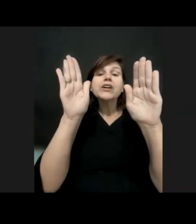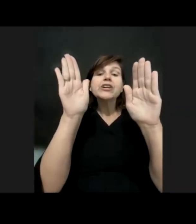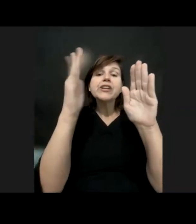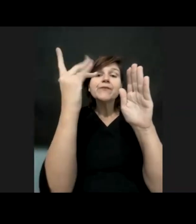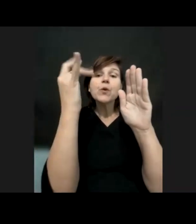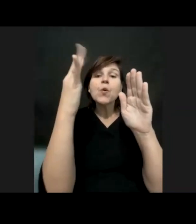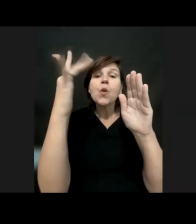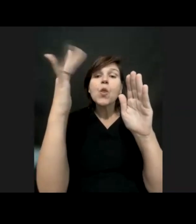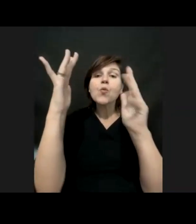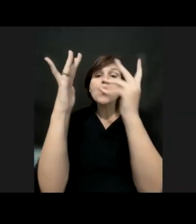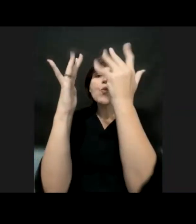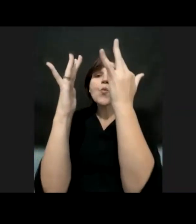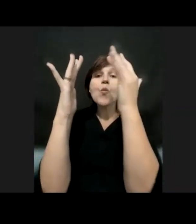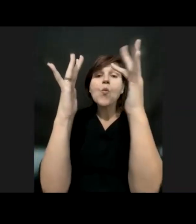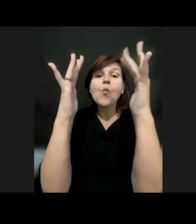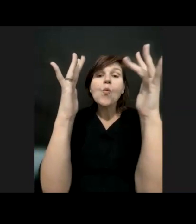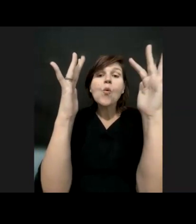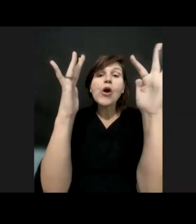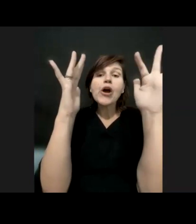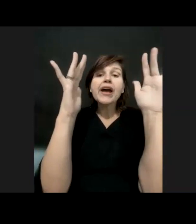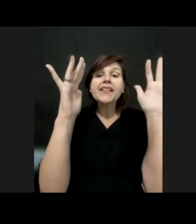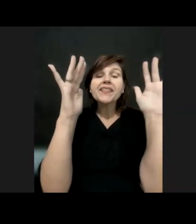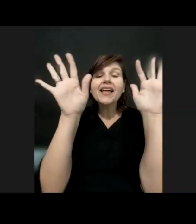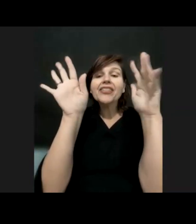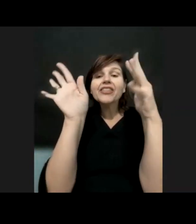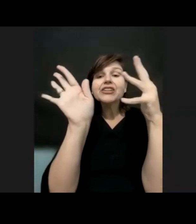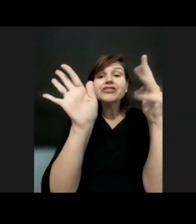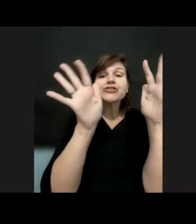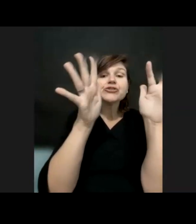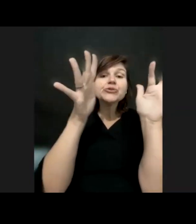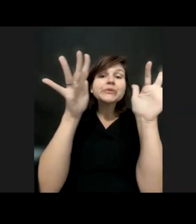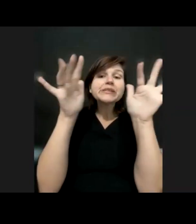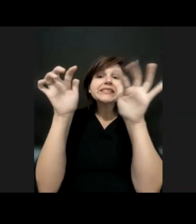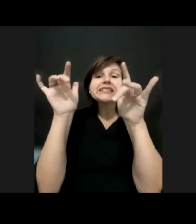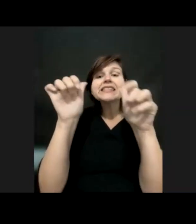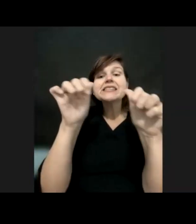The trees all swish and sway and make the most enchanting sound.